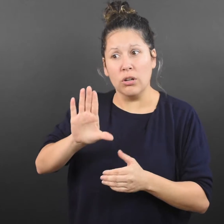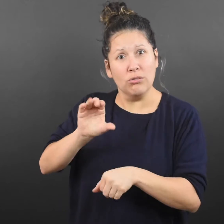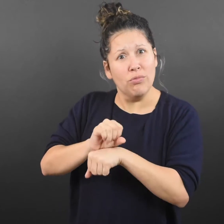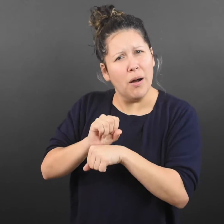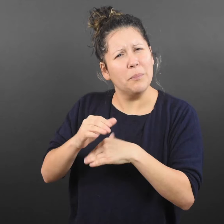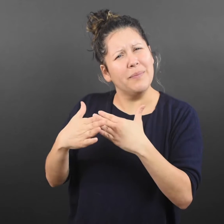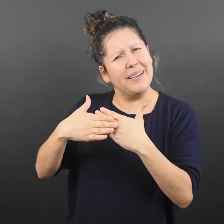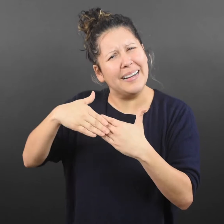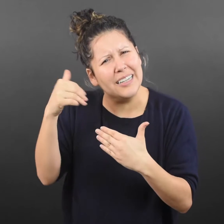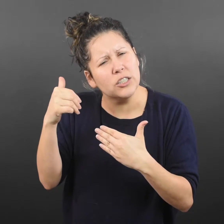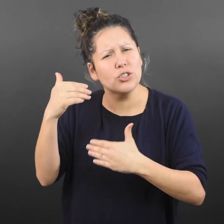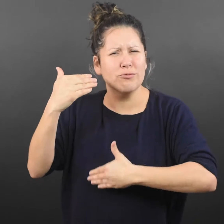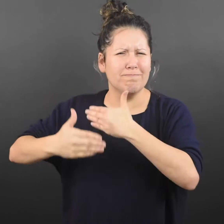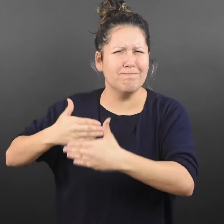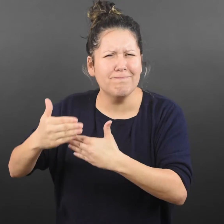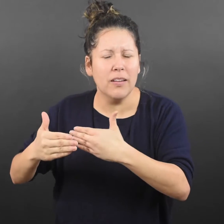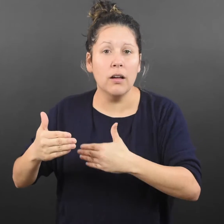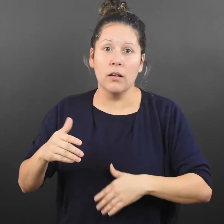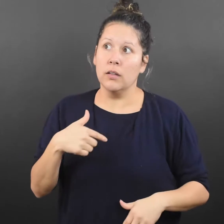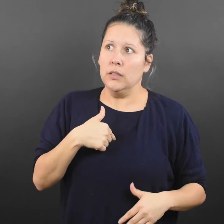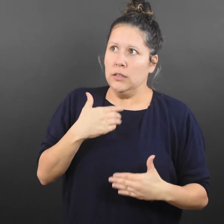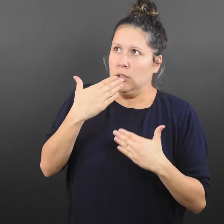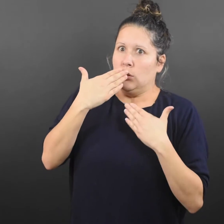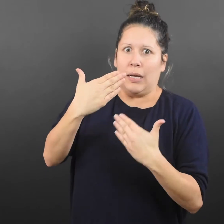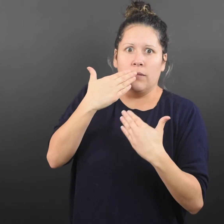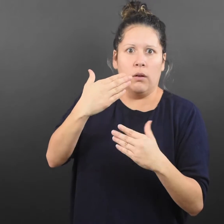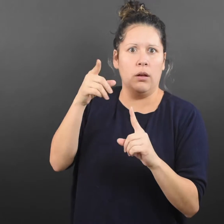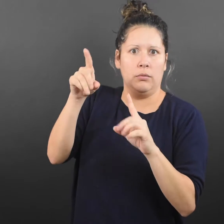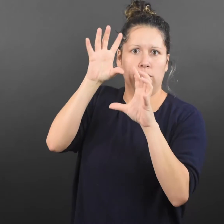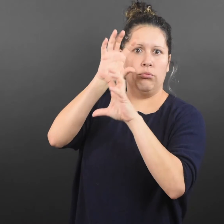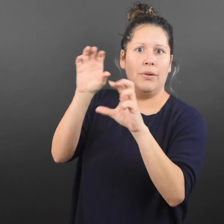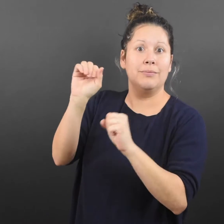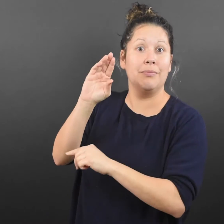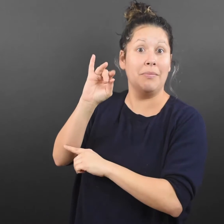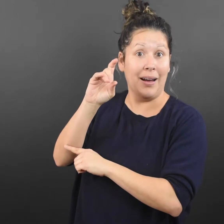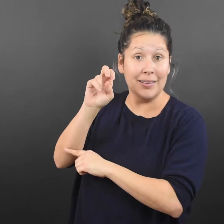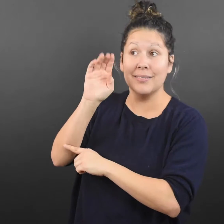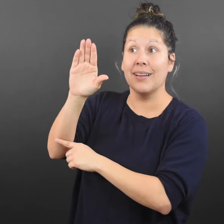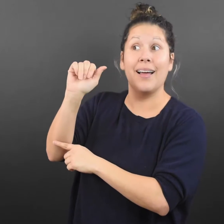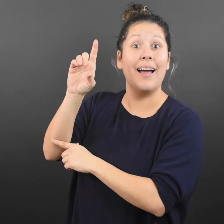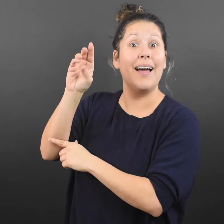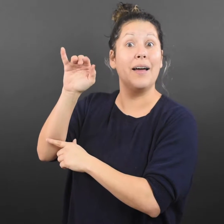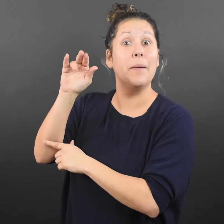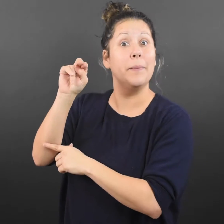administration for accepting our urgent request for more staffing support in our hospitals.”